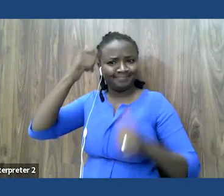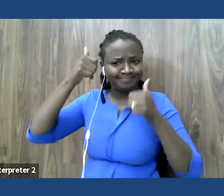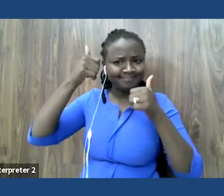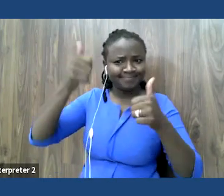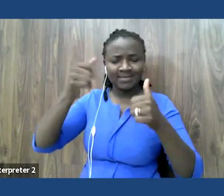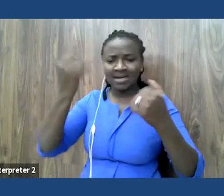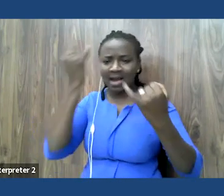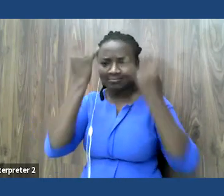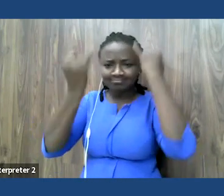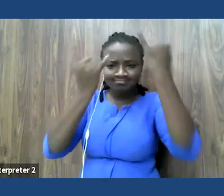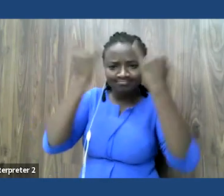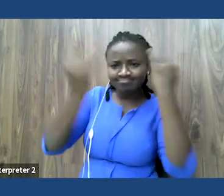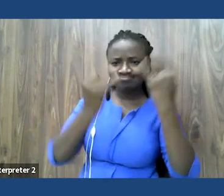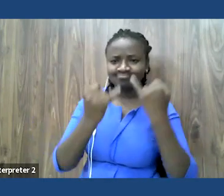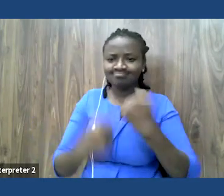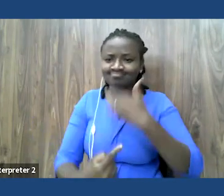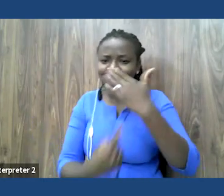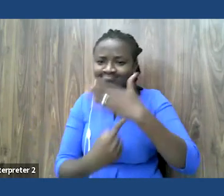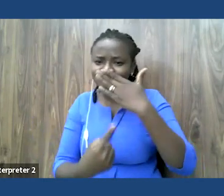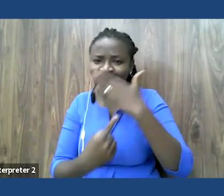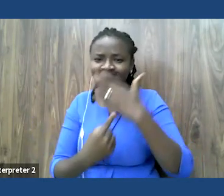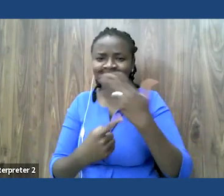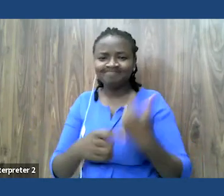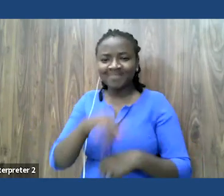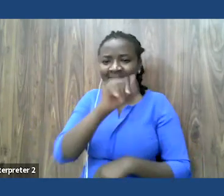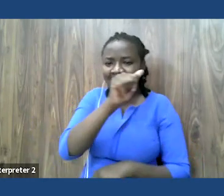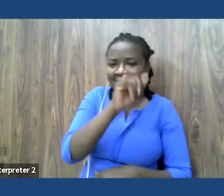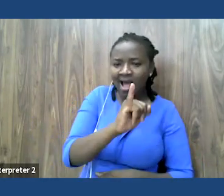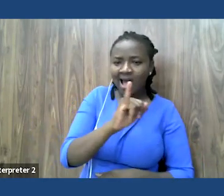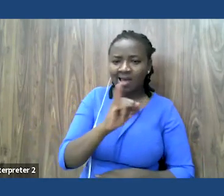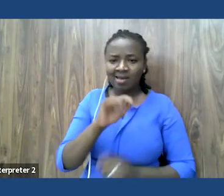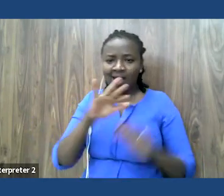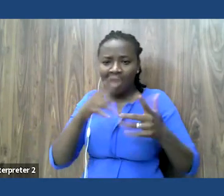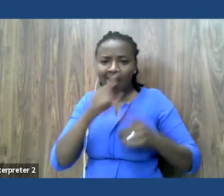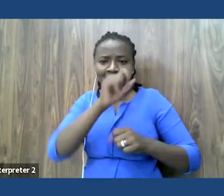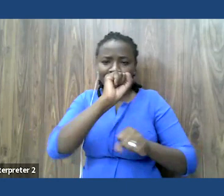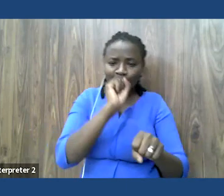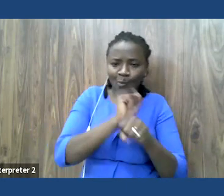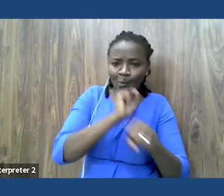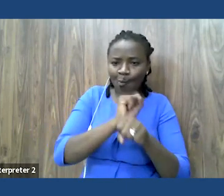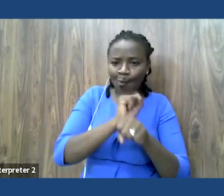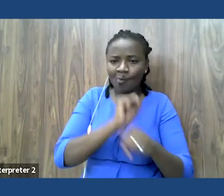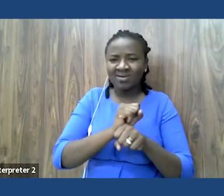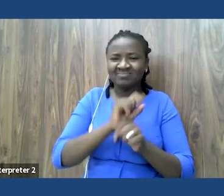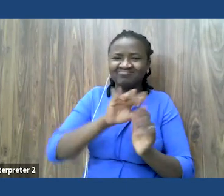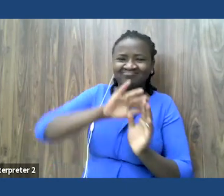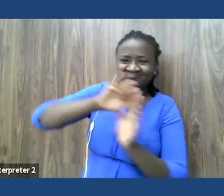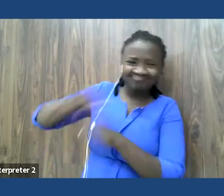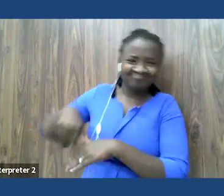have to live in and how they are fighting against old, outdated ageist beliefs.